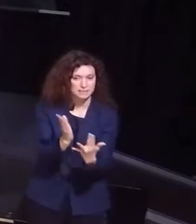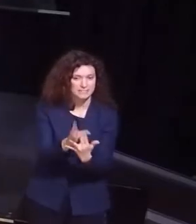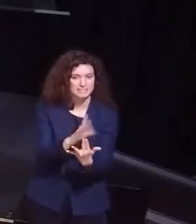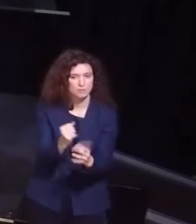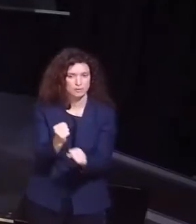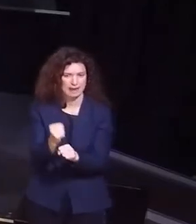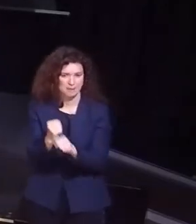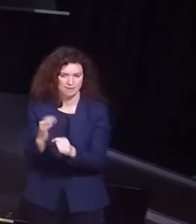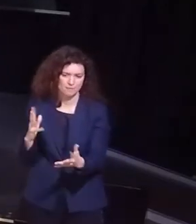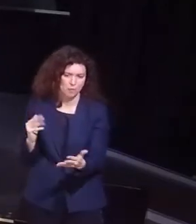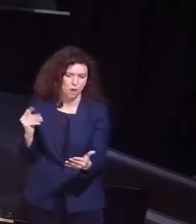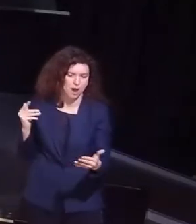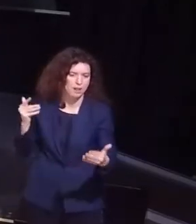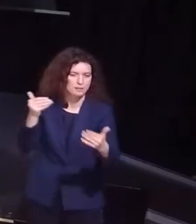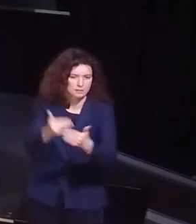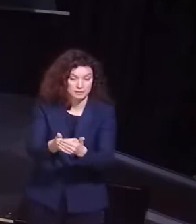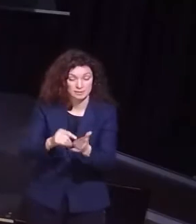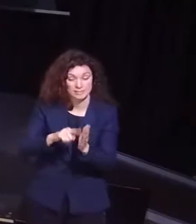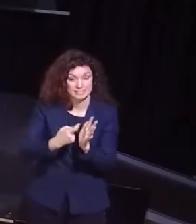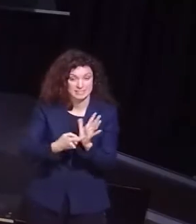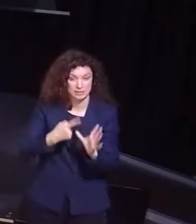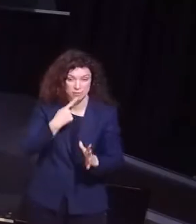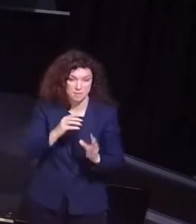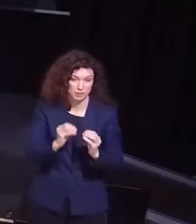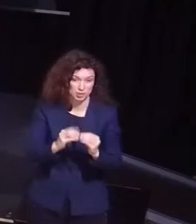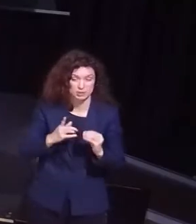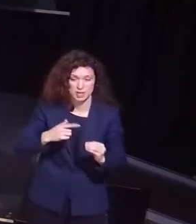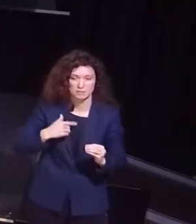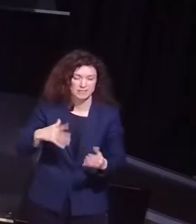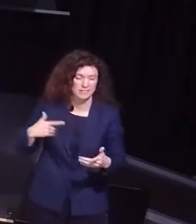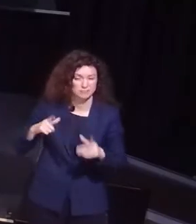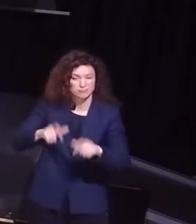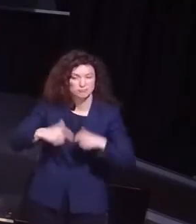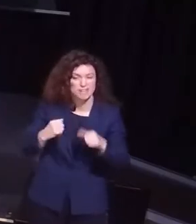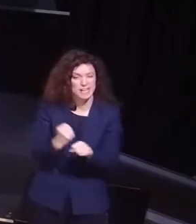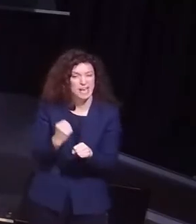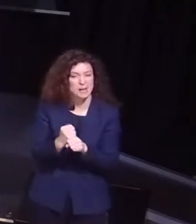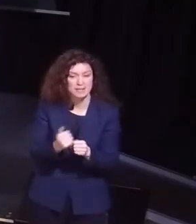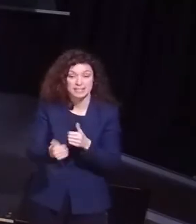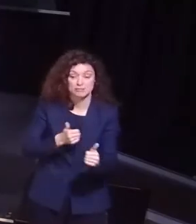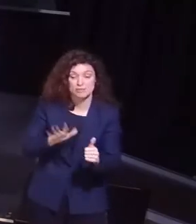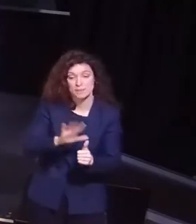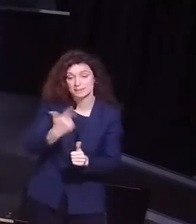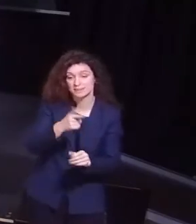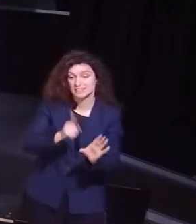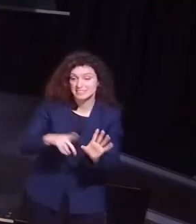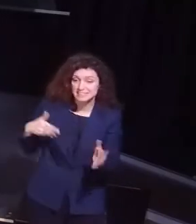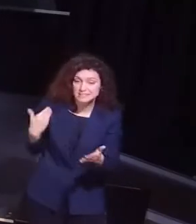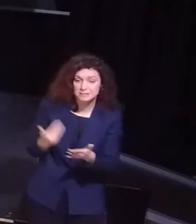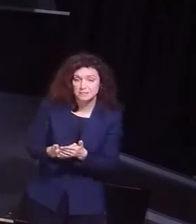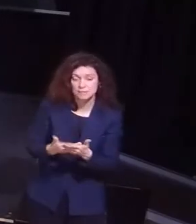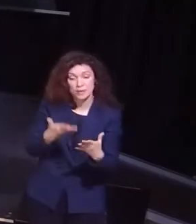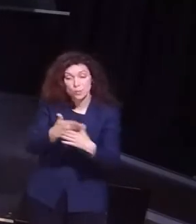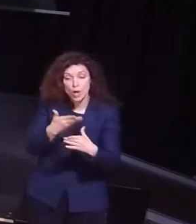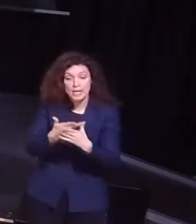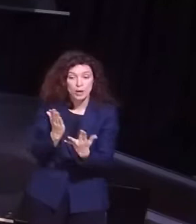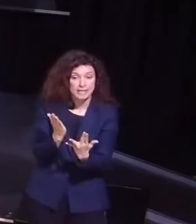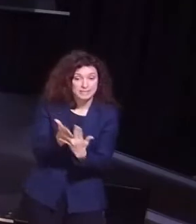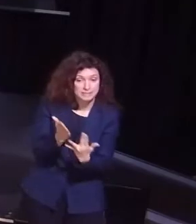For me, as Tara mentioned, I have been in the game industry a long time, about 17 years, I've been working on accessibility for about 21 years,